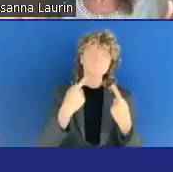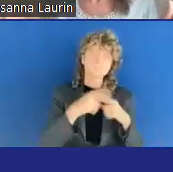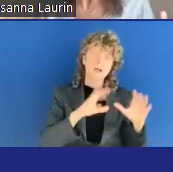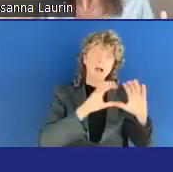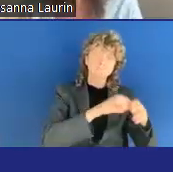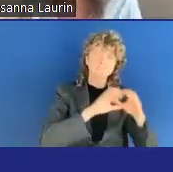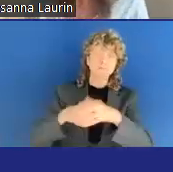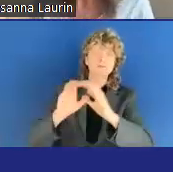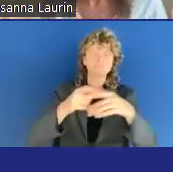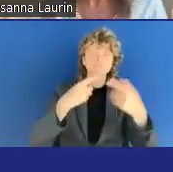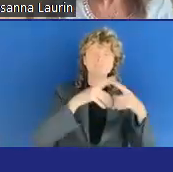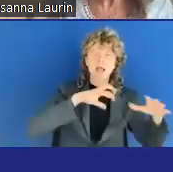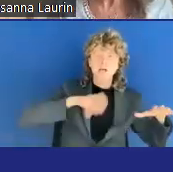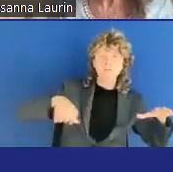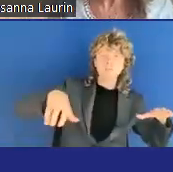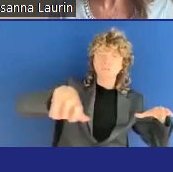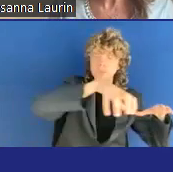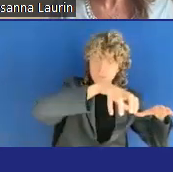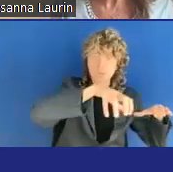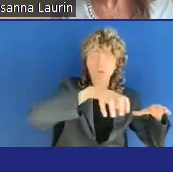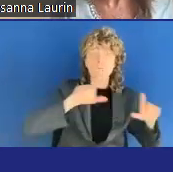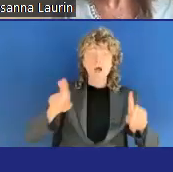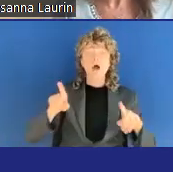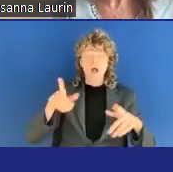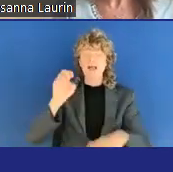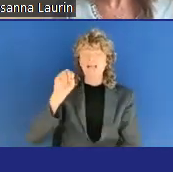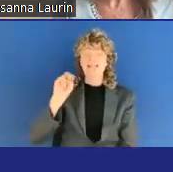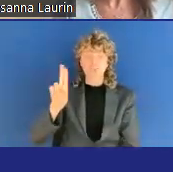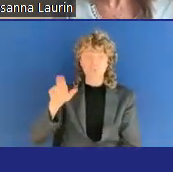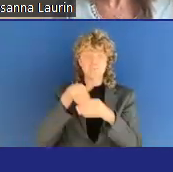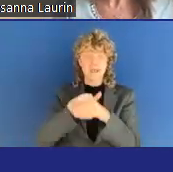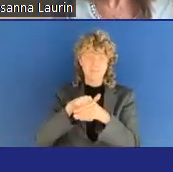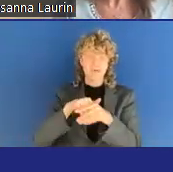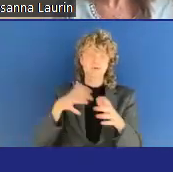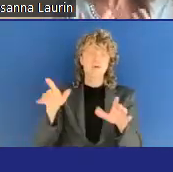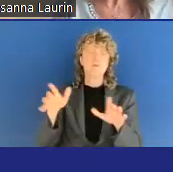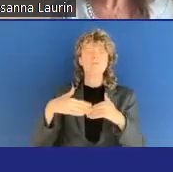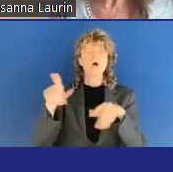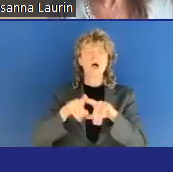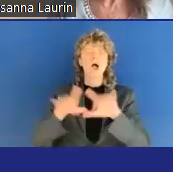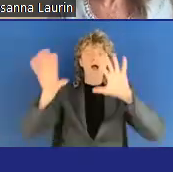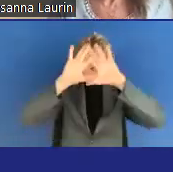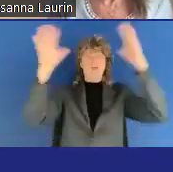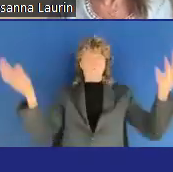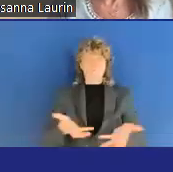thing currently and so far everything we do at the EU level has been just supporting and providing